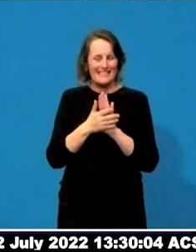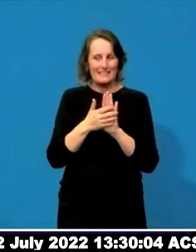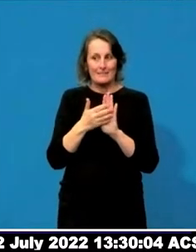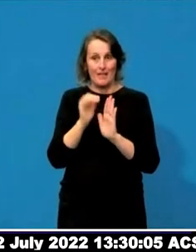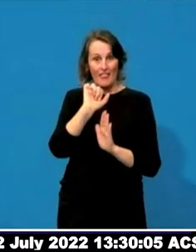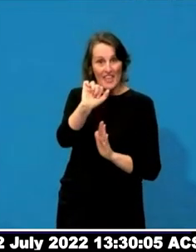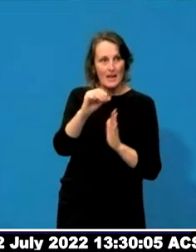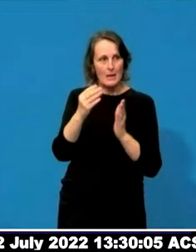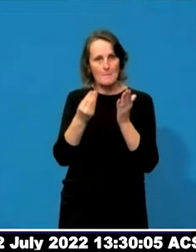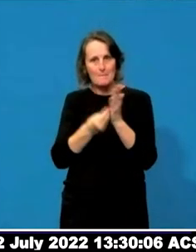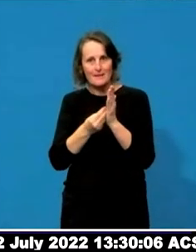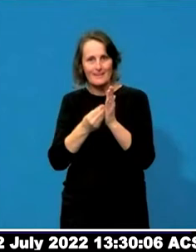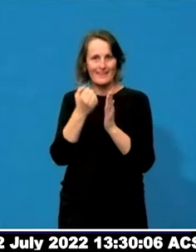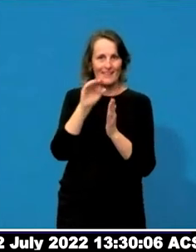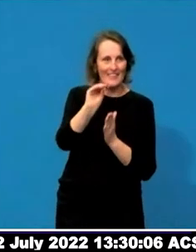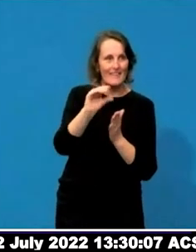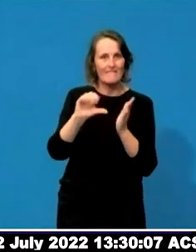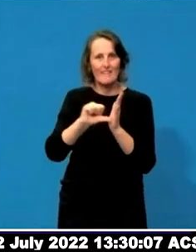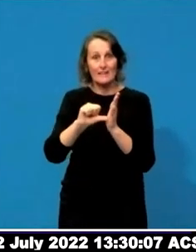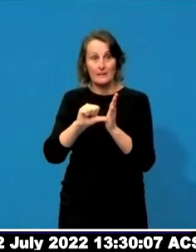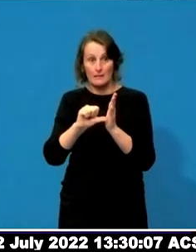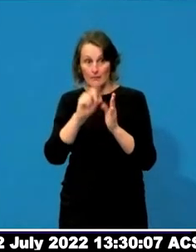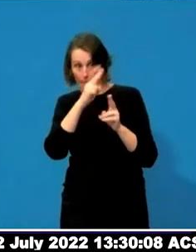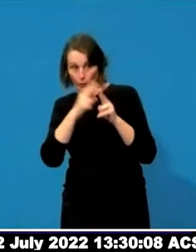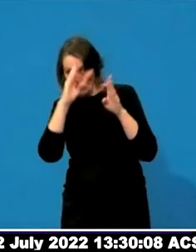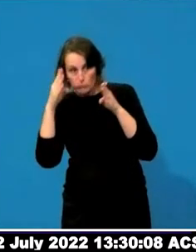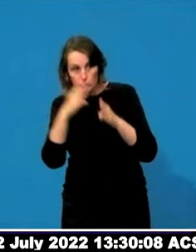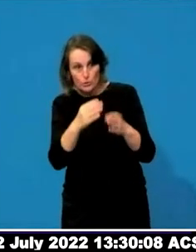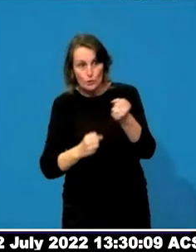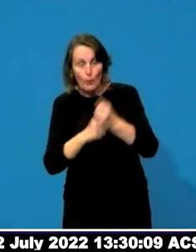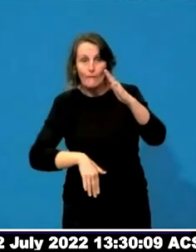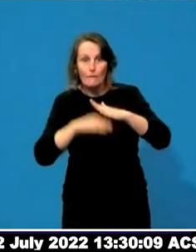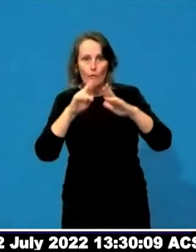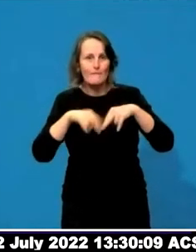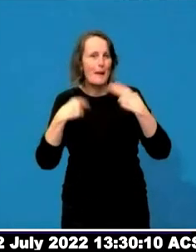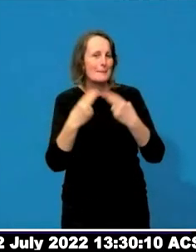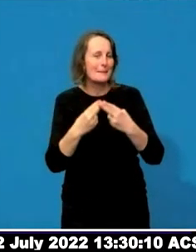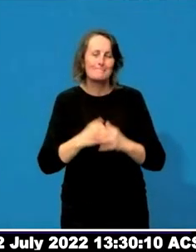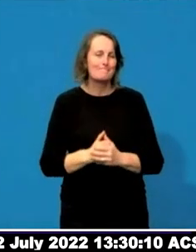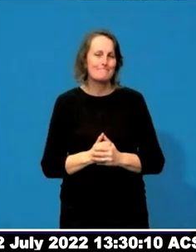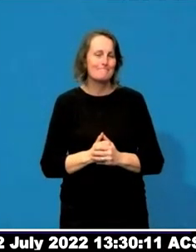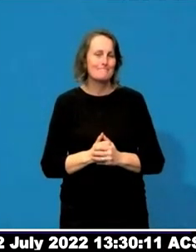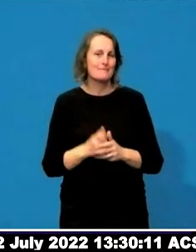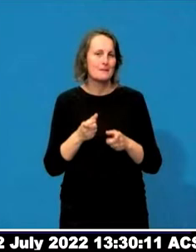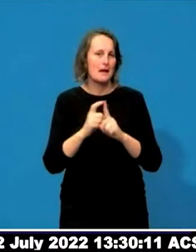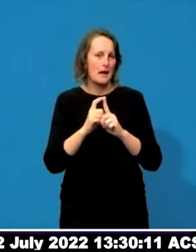to work with the whole family. So, yeah, it has changed our model quite significantly.